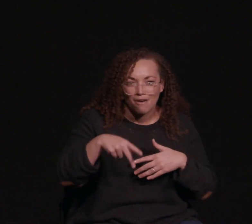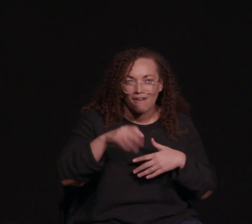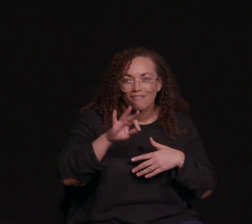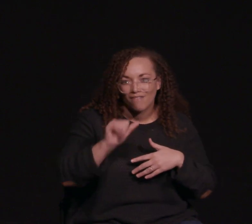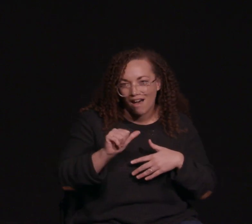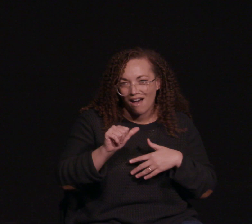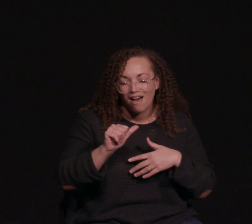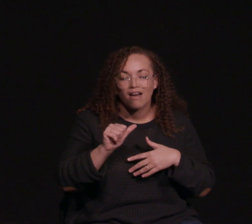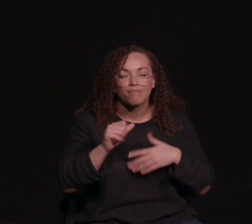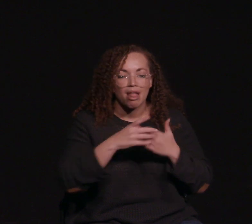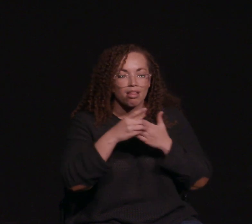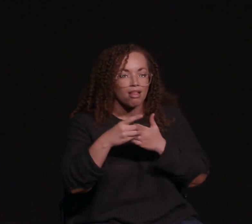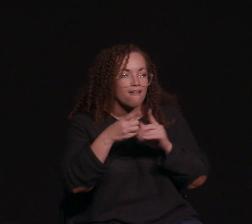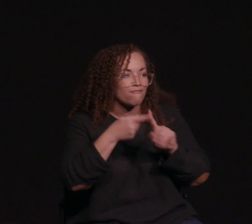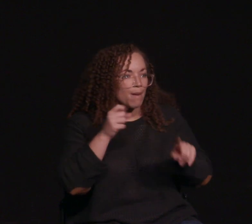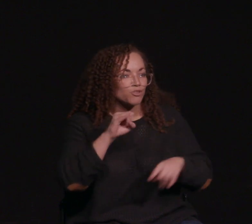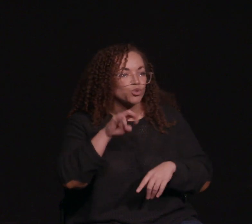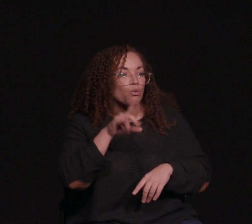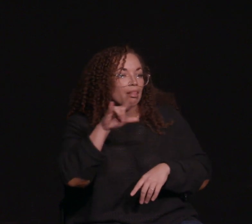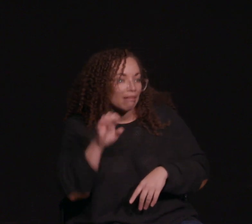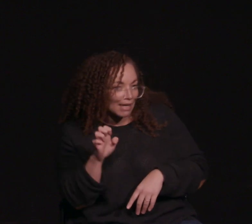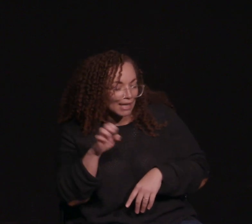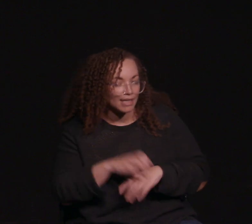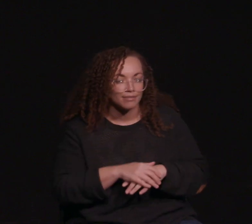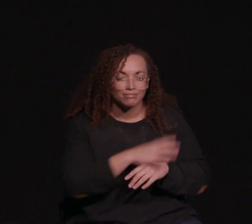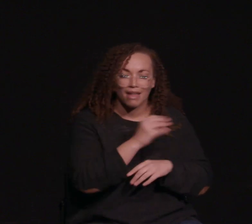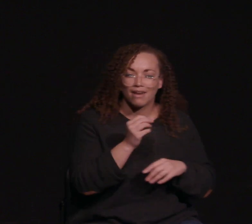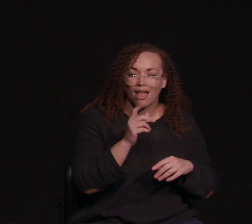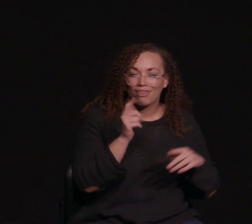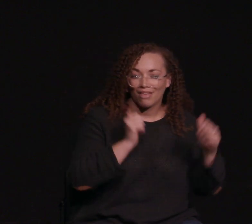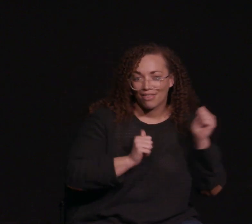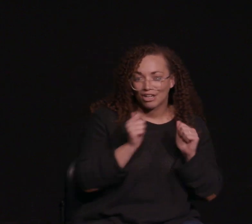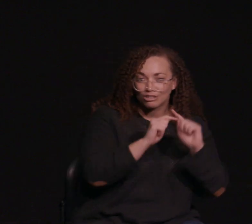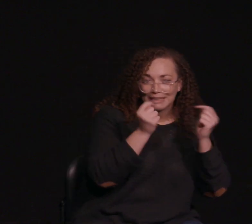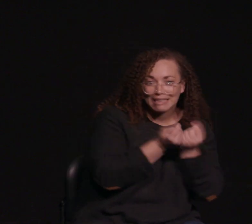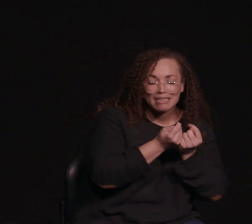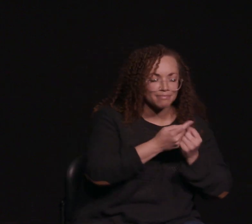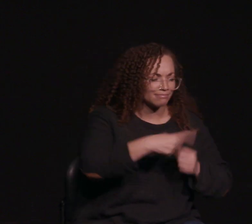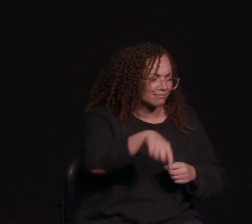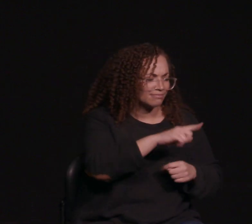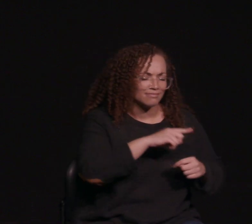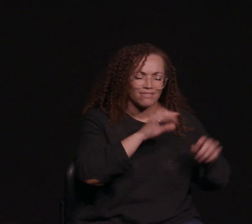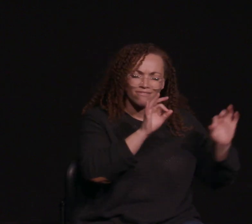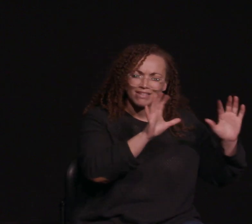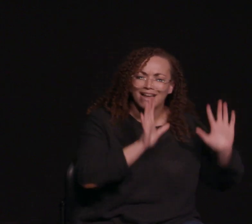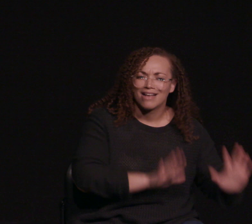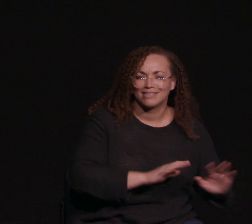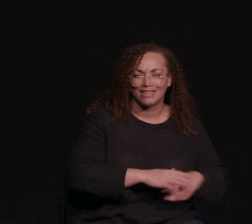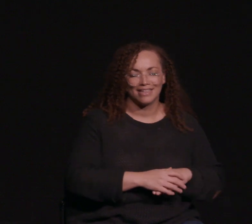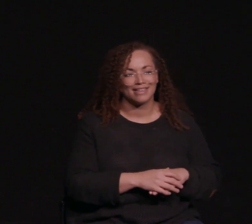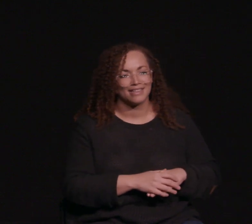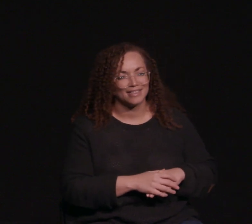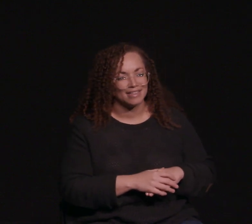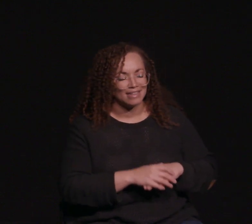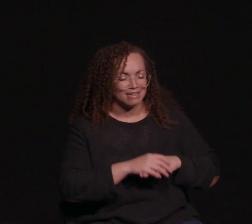Widholm and the Osher Theater team who have been fantastic: Matt Reeves, Dave Taylor, Taylor McAllister,